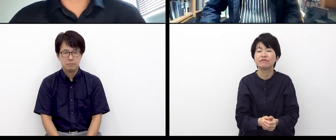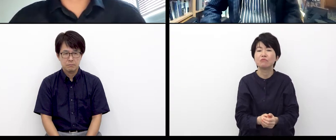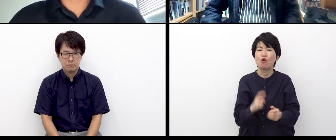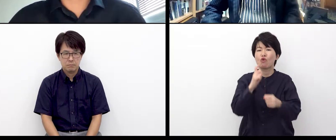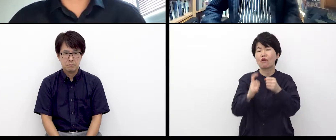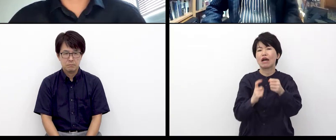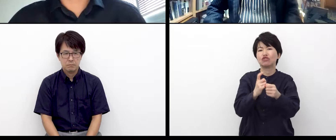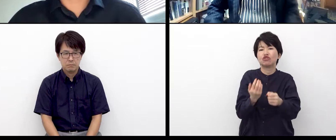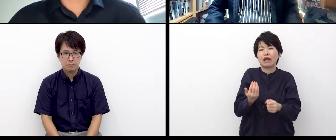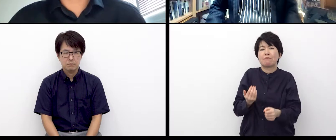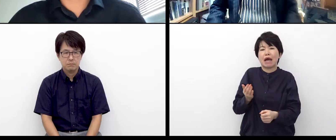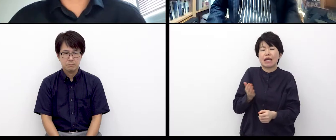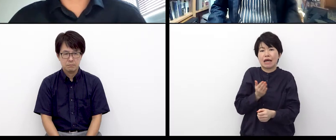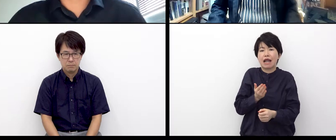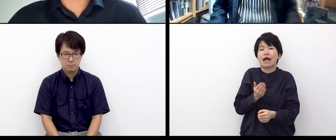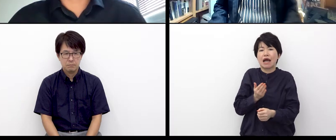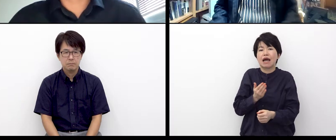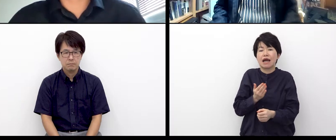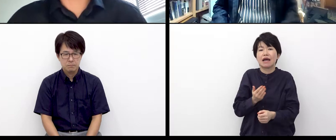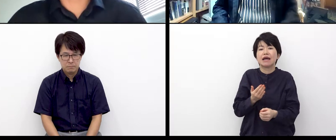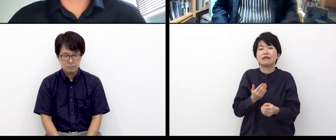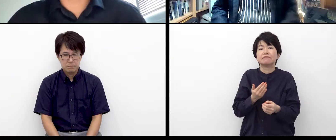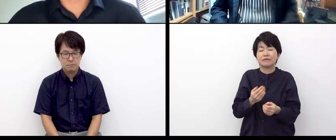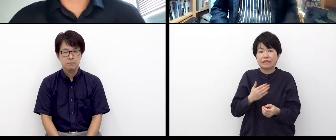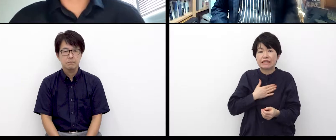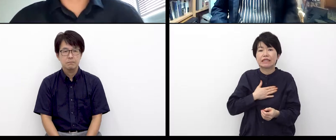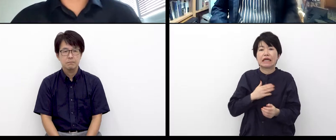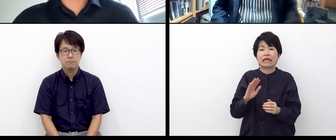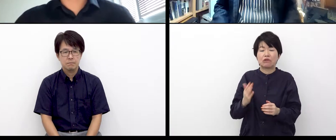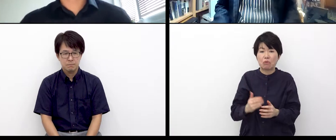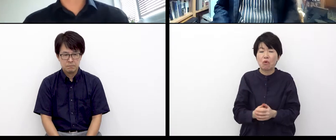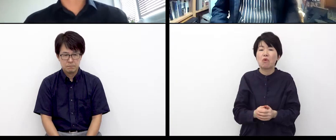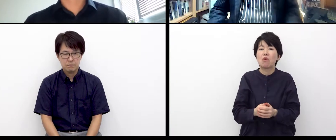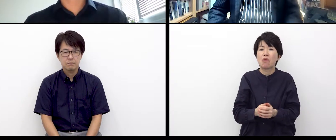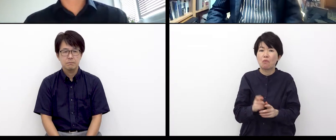since 10 years ago or earlier, but now we have too many